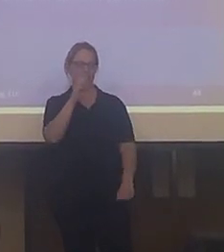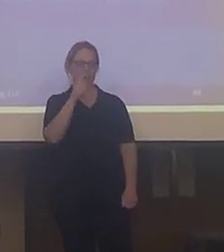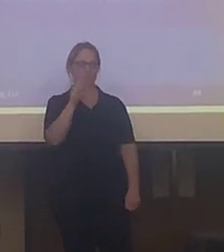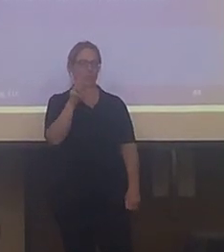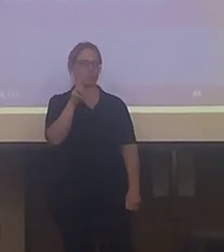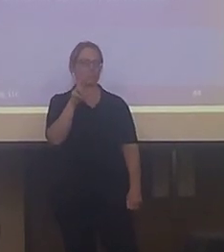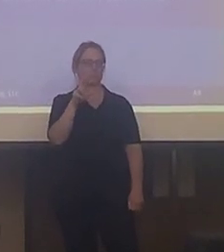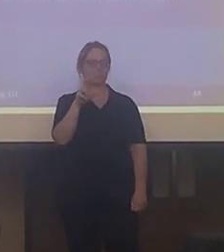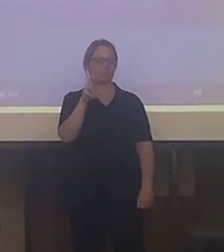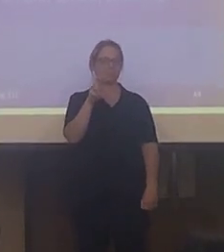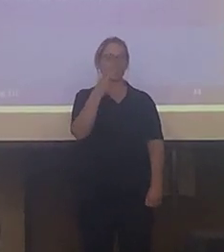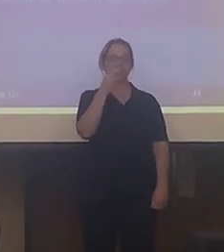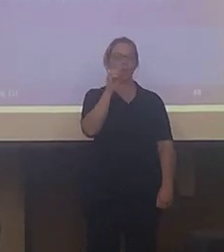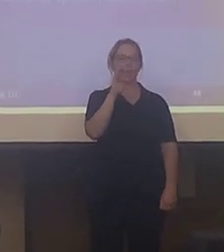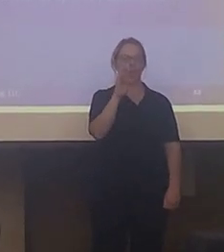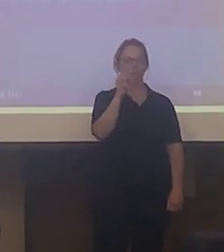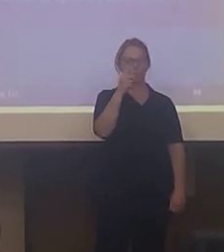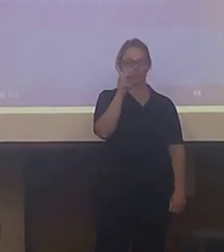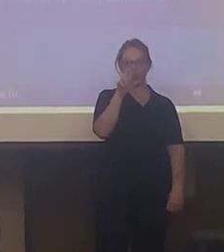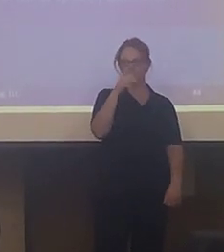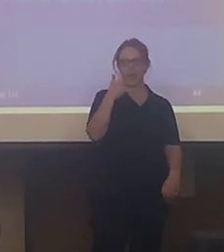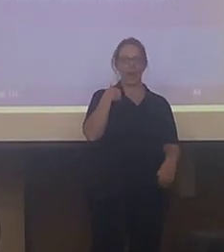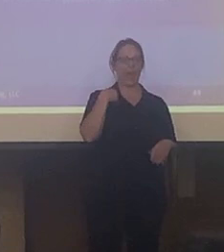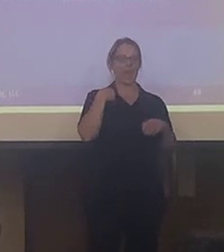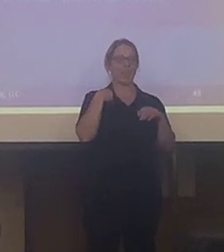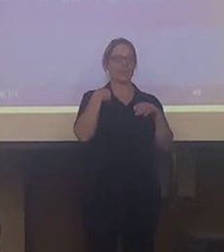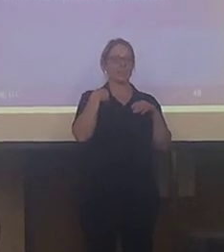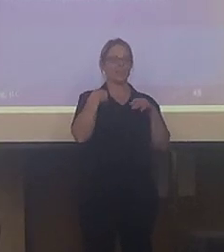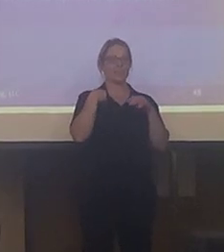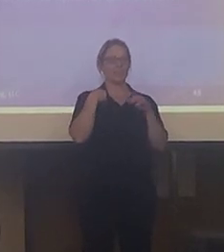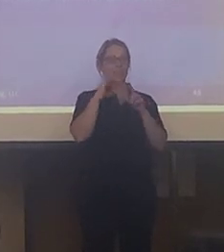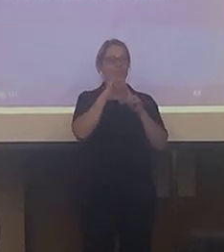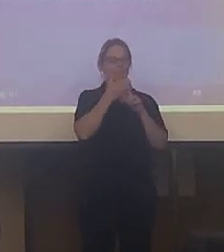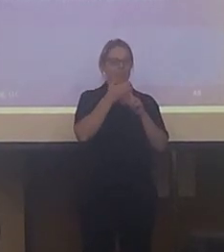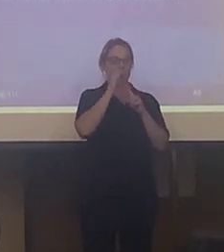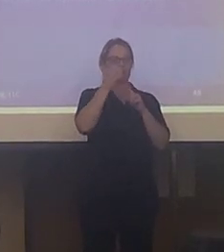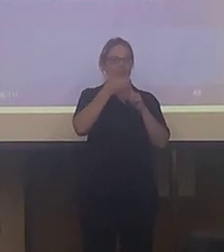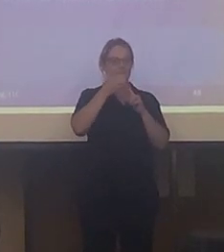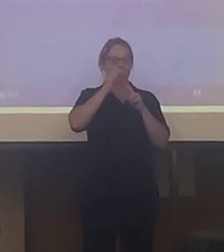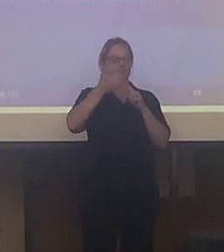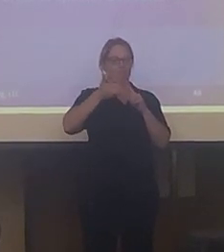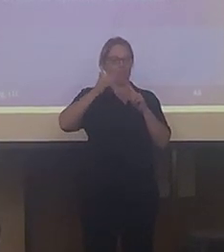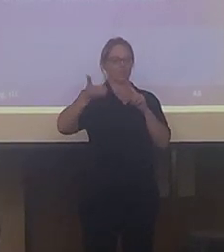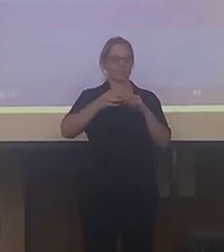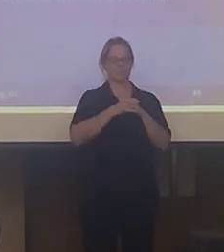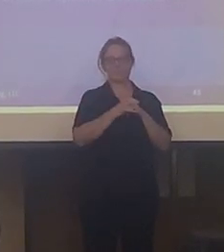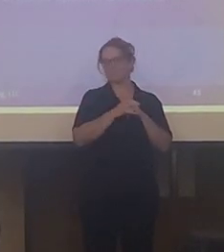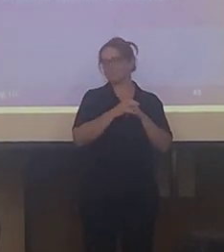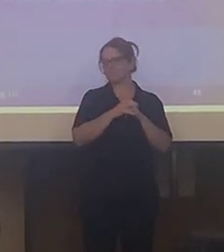because has layers right layer upon layer upon layer upon layer yeah and the layers that are